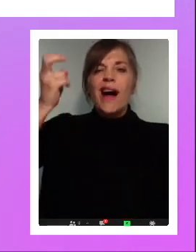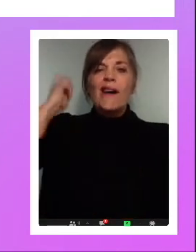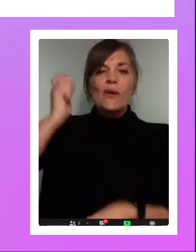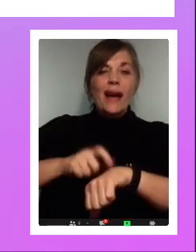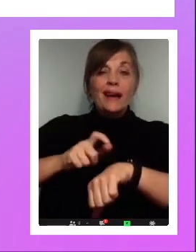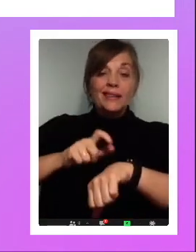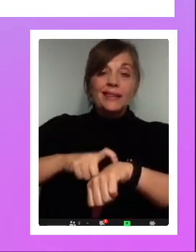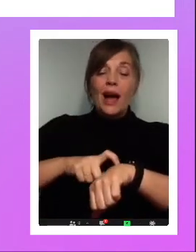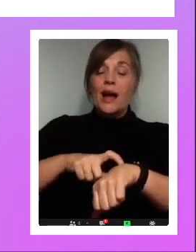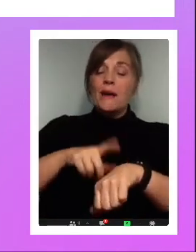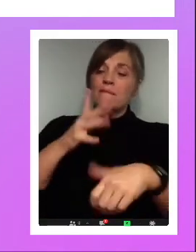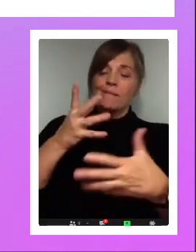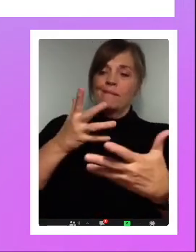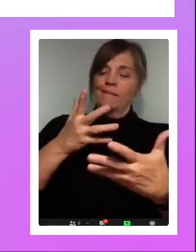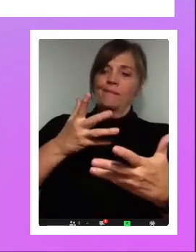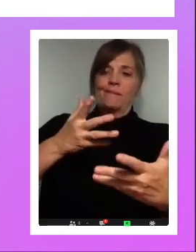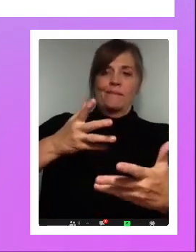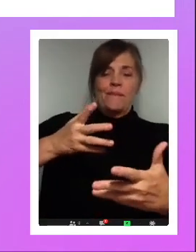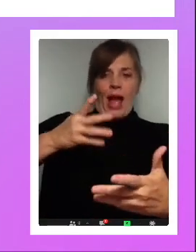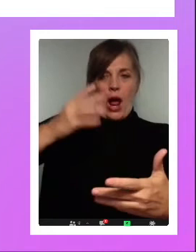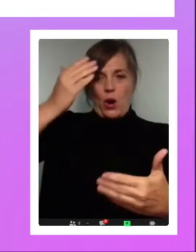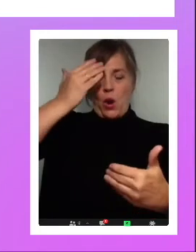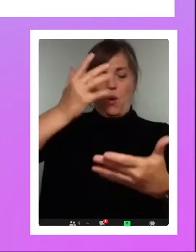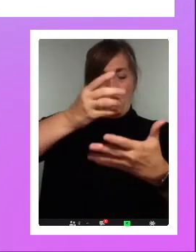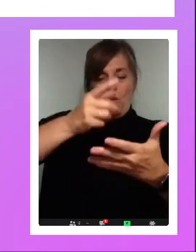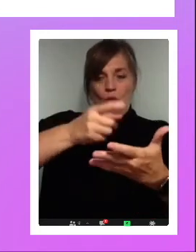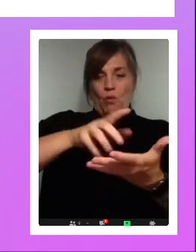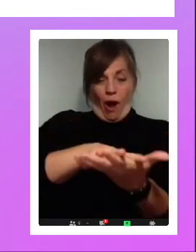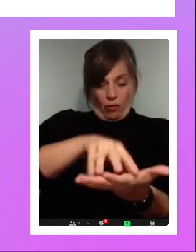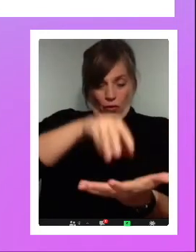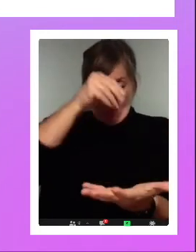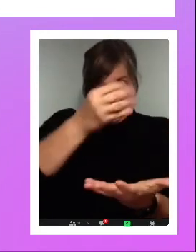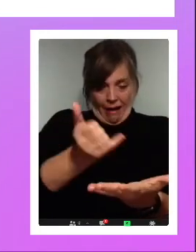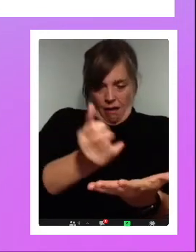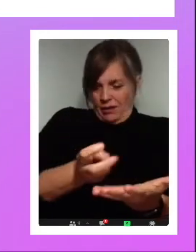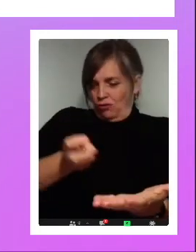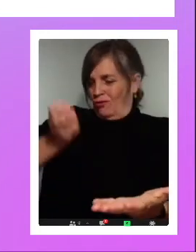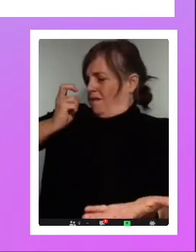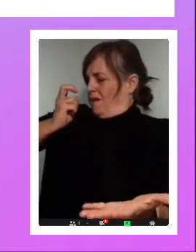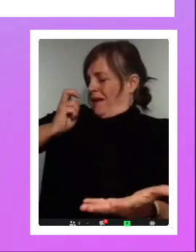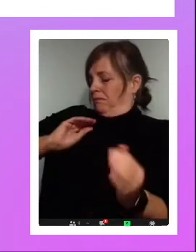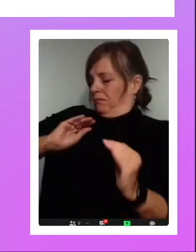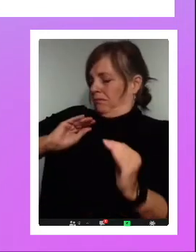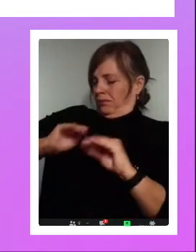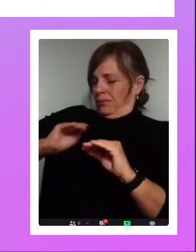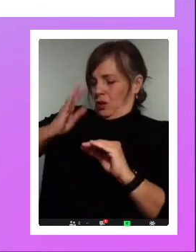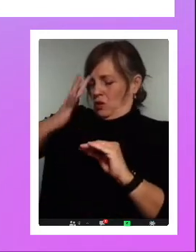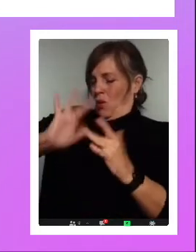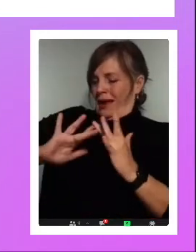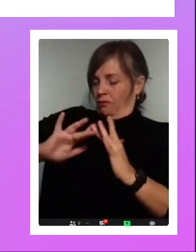with to put it mildly lots of room to grow, would you have done anything differently?